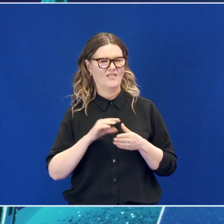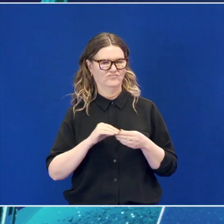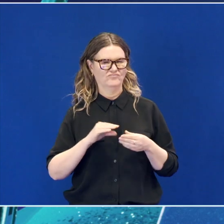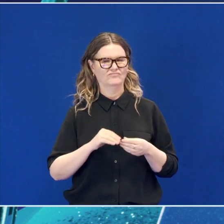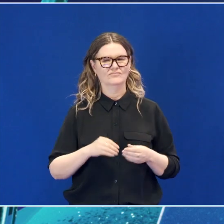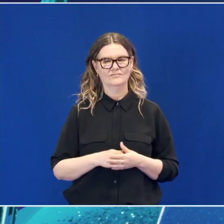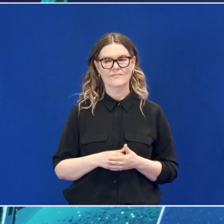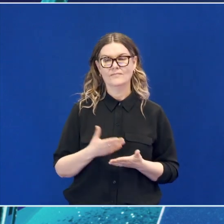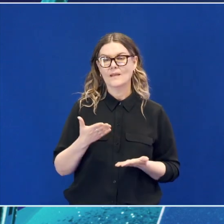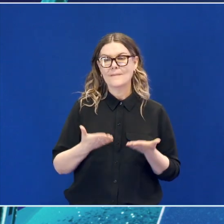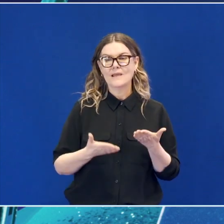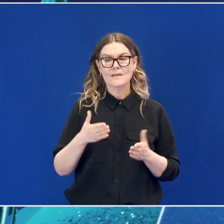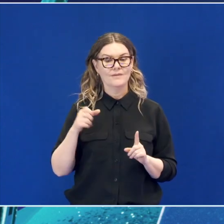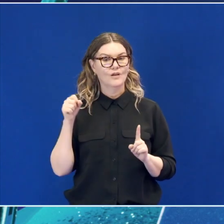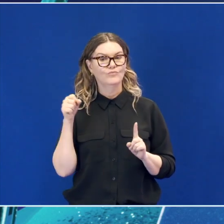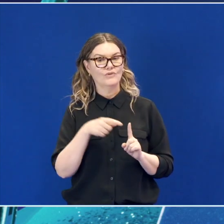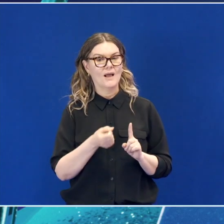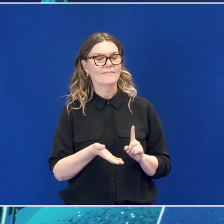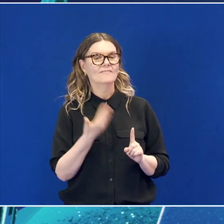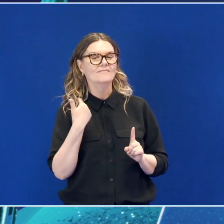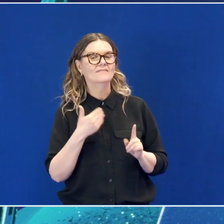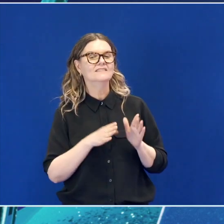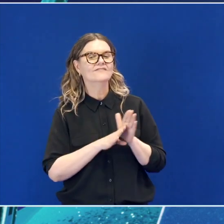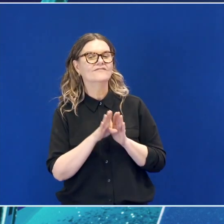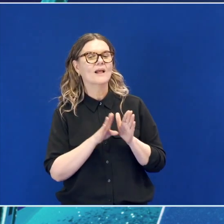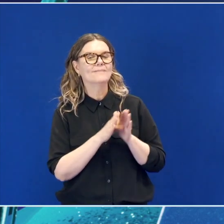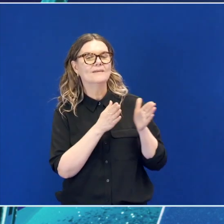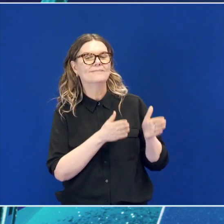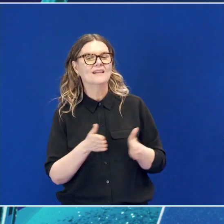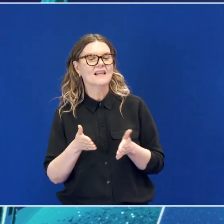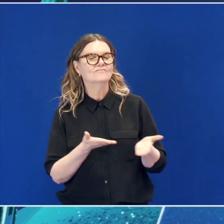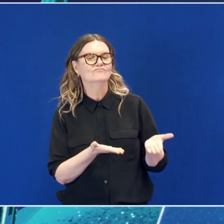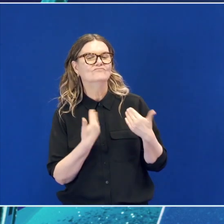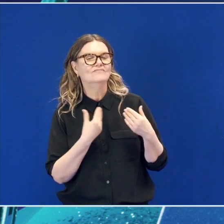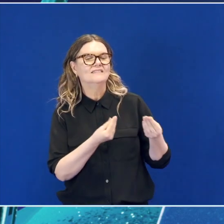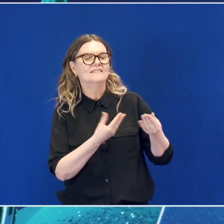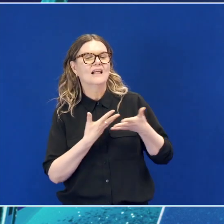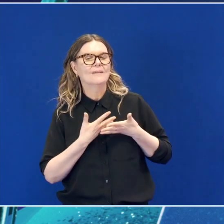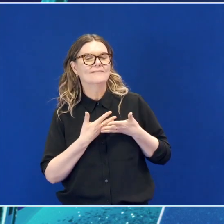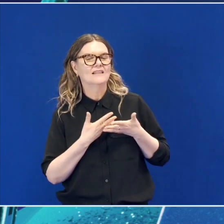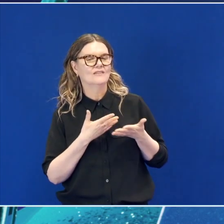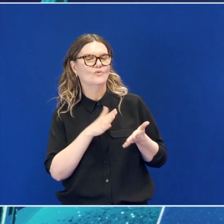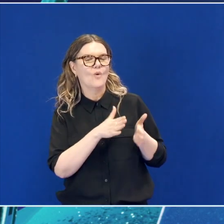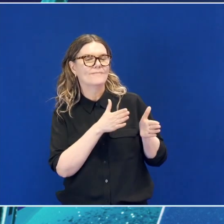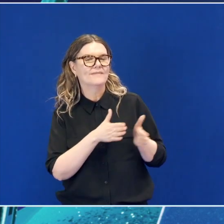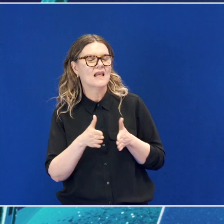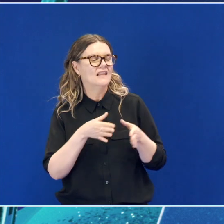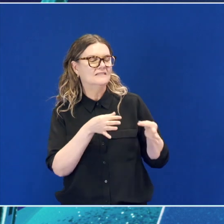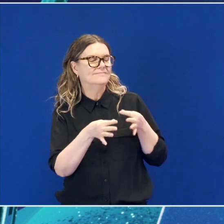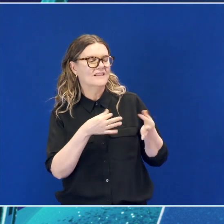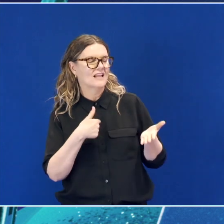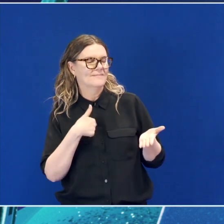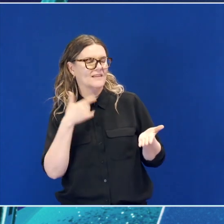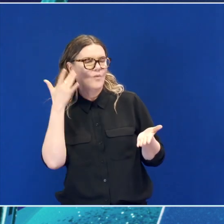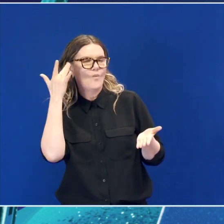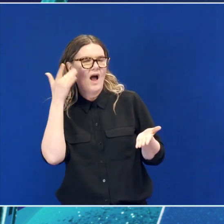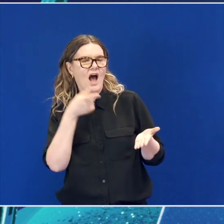of the changes that you're suggesting -- Exactly. and what they're going to fix." Circling back to the like tons of issues that get found by AI,